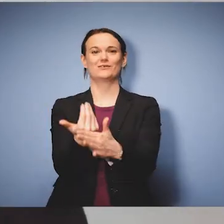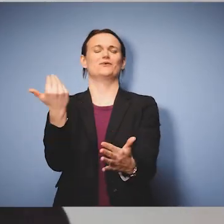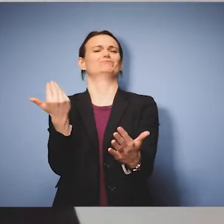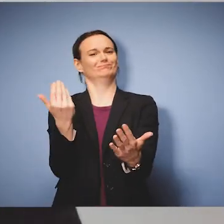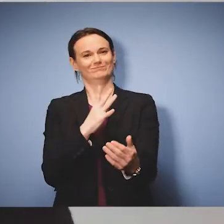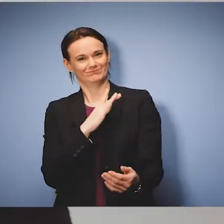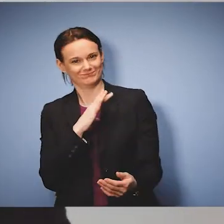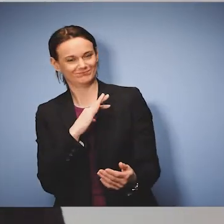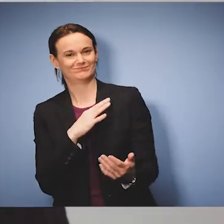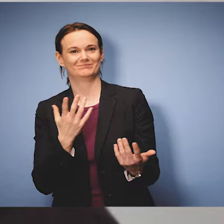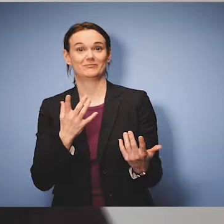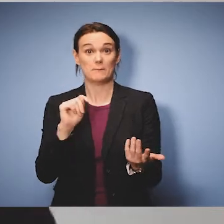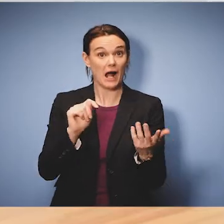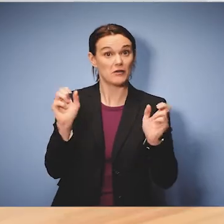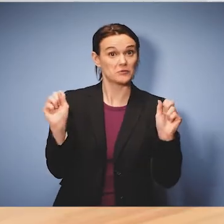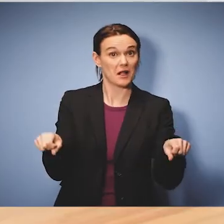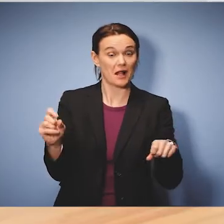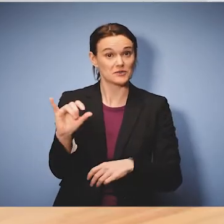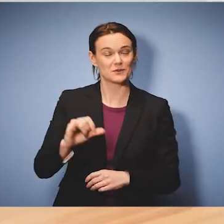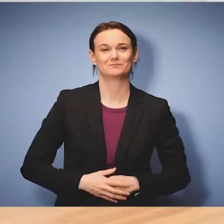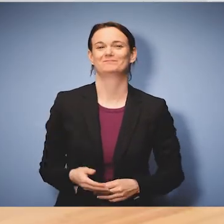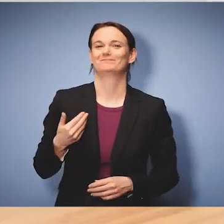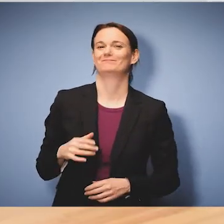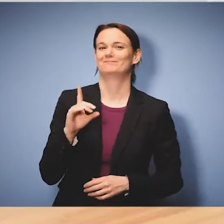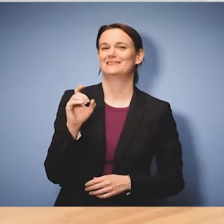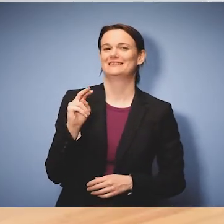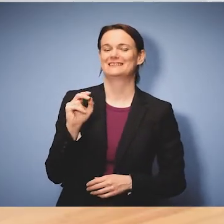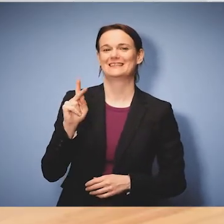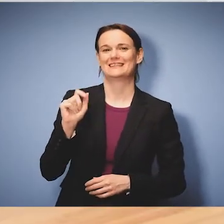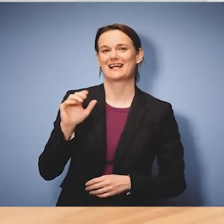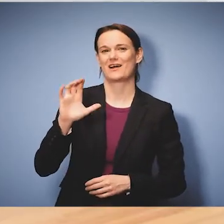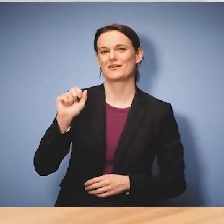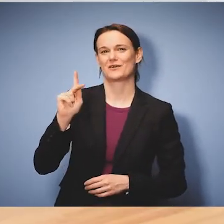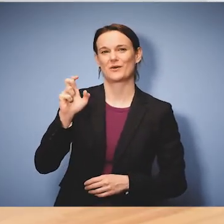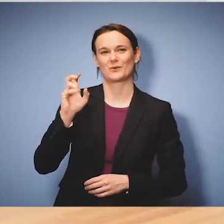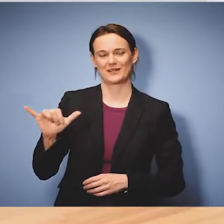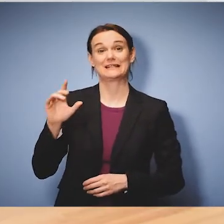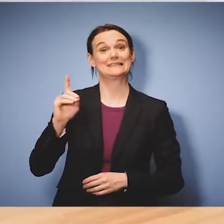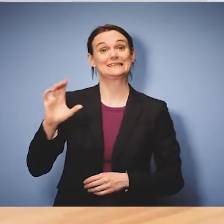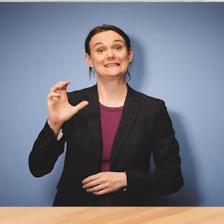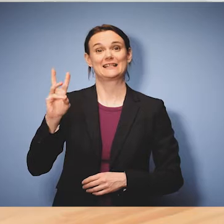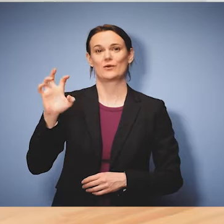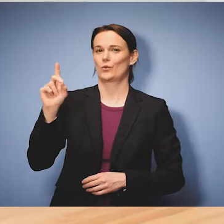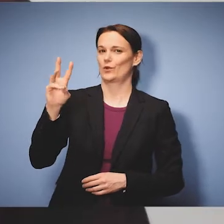any kitchen or bathroom that you have in your home. My name is Danika Coakley with DC Woodworks. I'm a proud NSCC alumni.